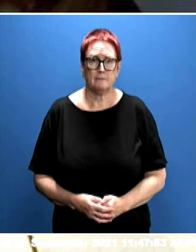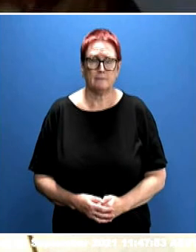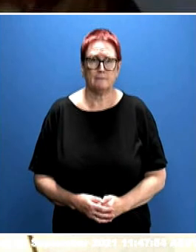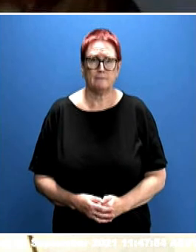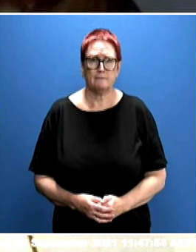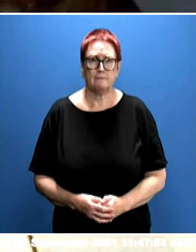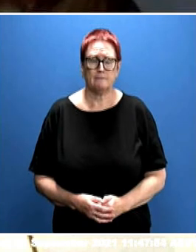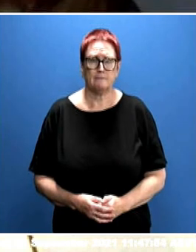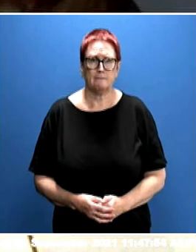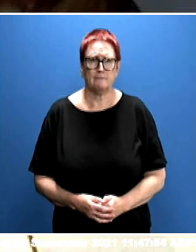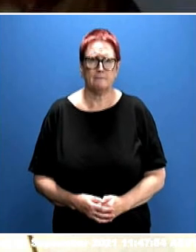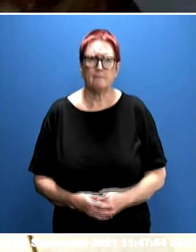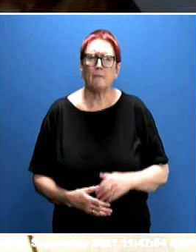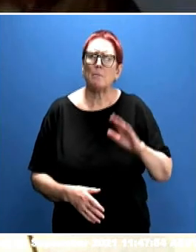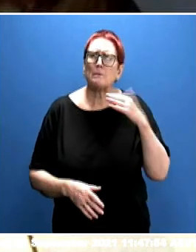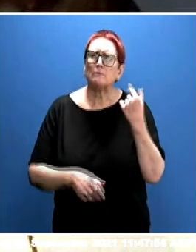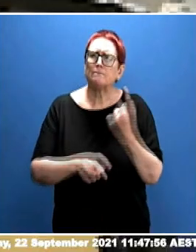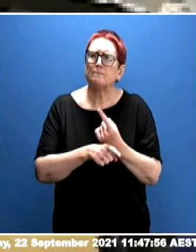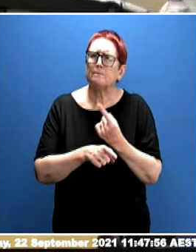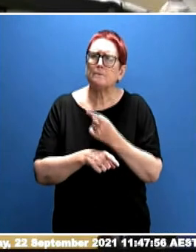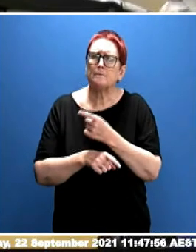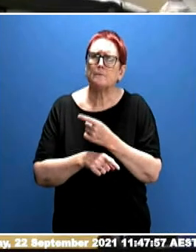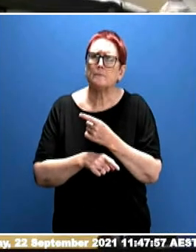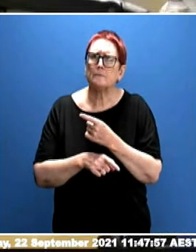We've spoken already, Ms Barter, you've mentioned in response to the Chair's